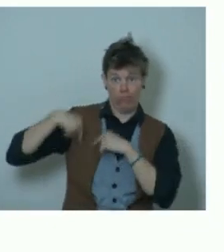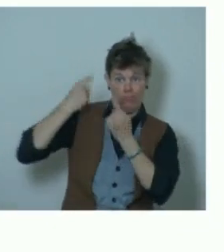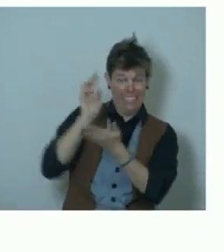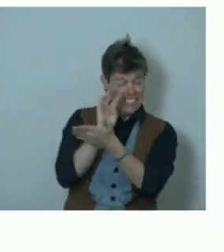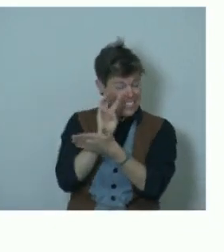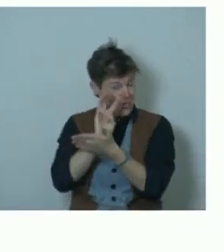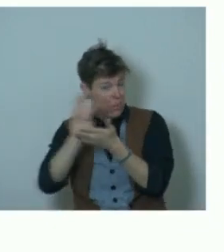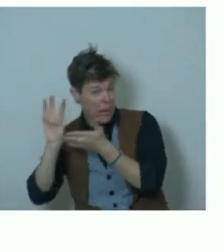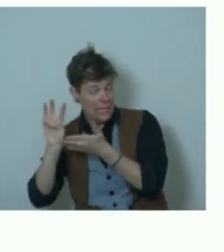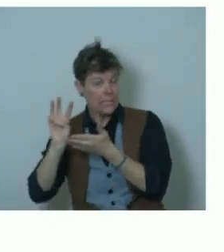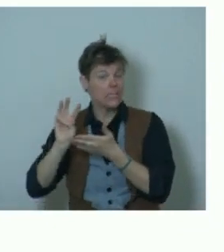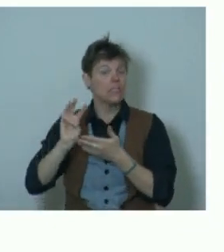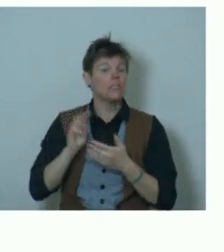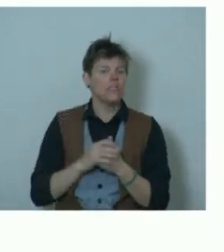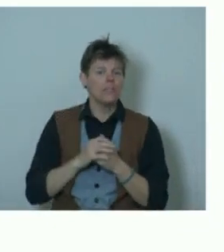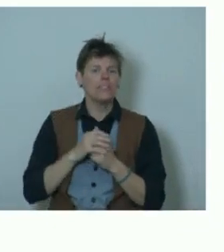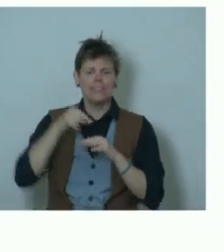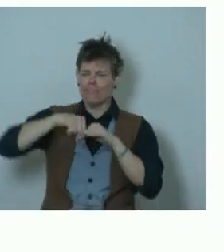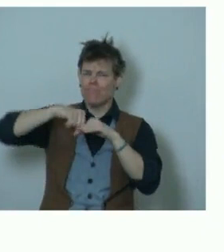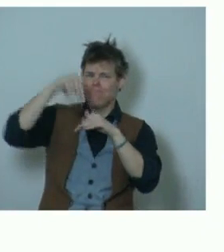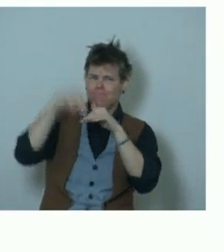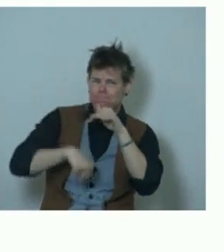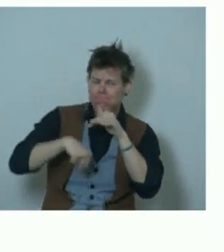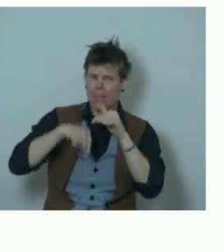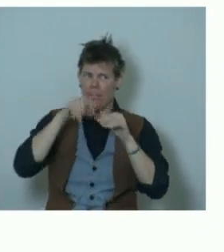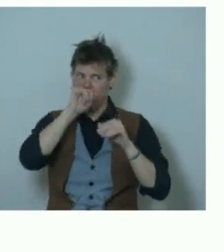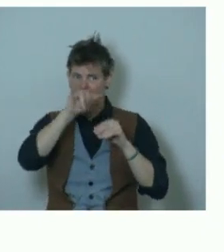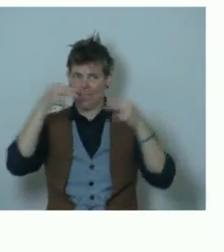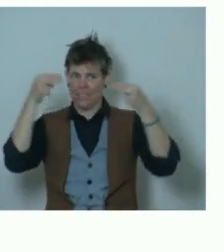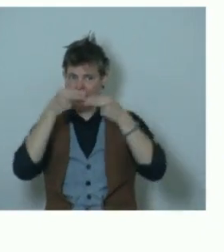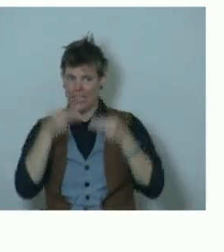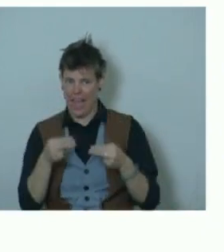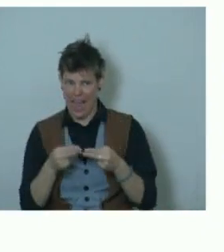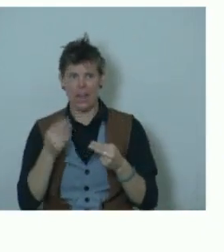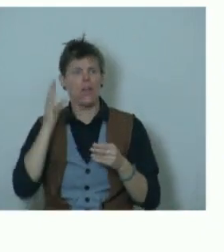AGAIN WE HAVE NOT BEEN DOING FOR THE LAST SIX WEEKS. A LOT OF DETAIL ON THE SLIDE.